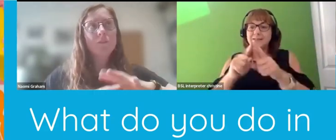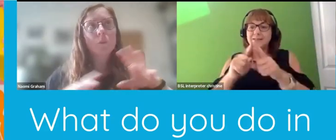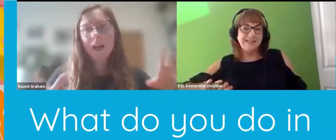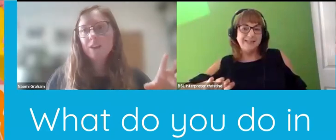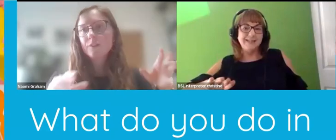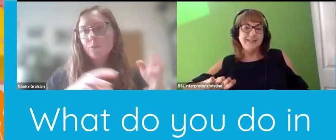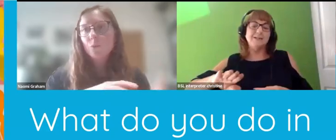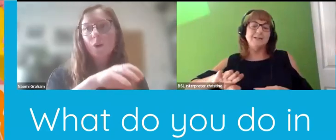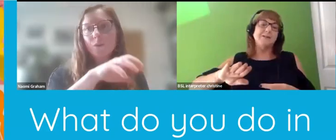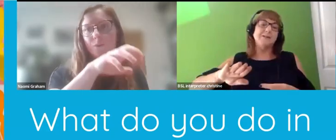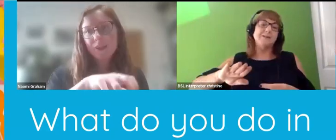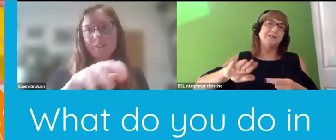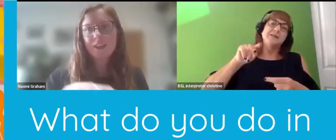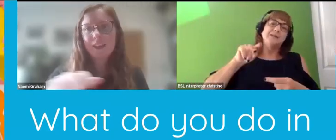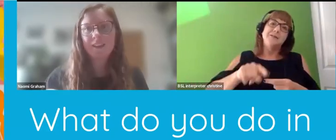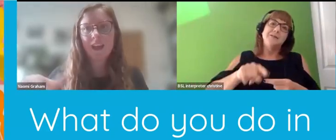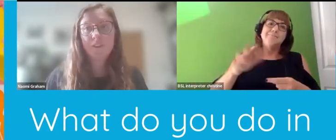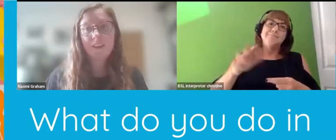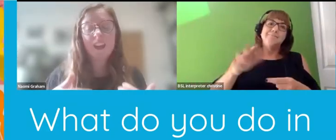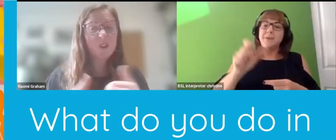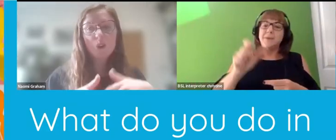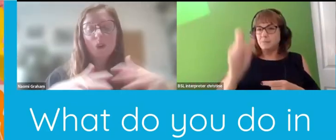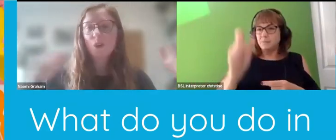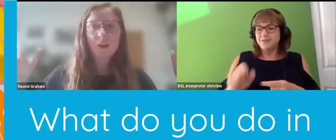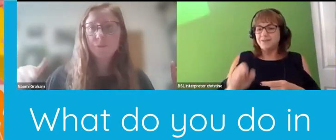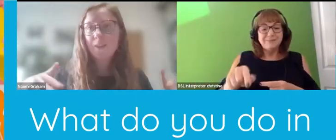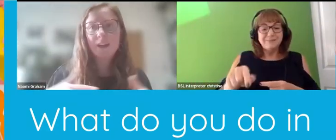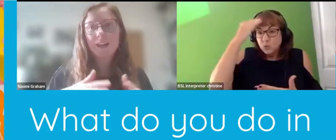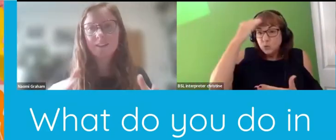have an awareness of what things they need in their everyday or kind of when they're